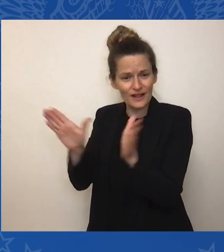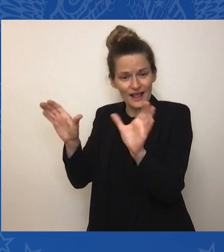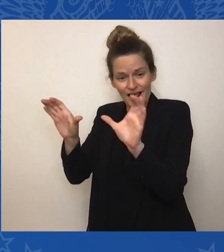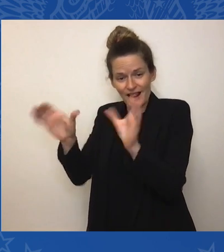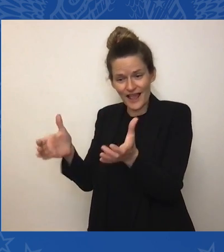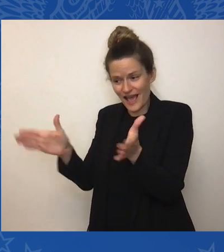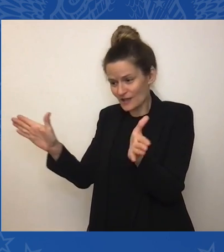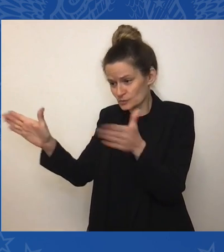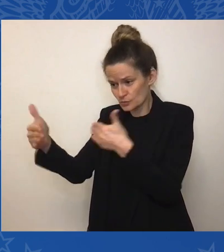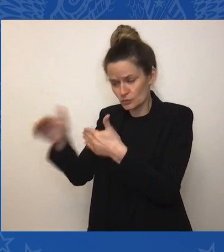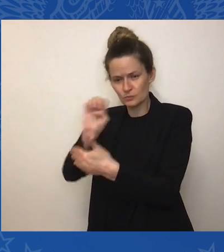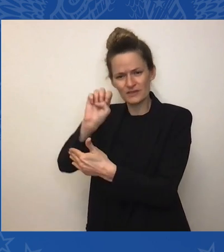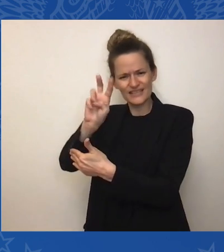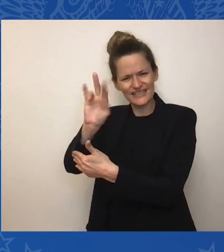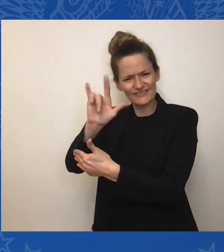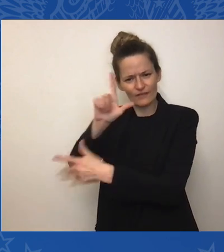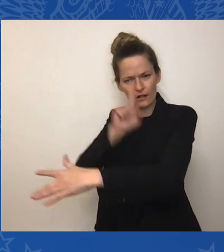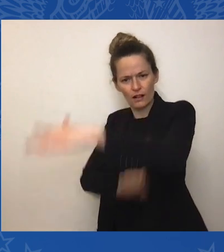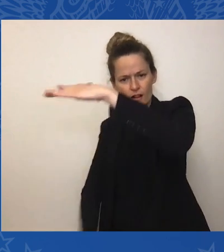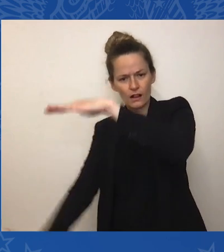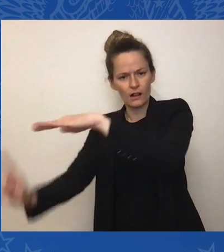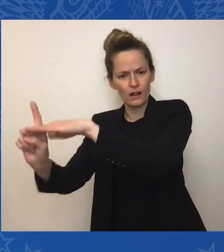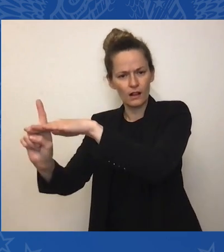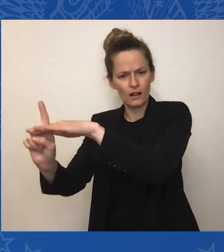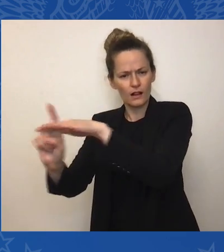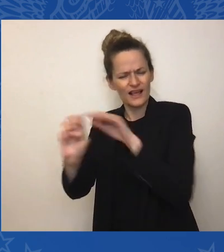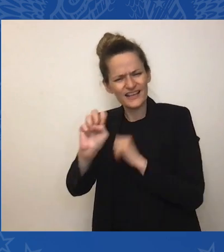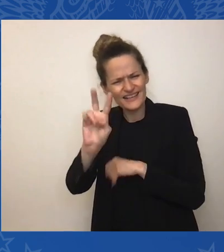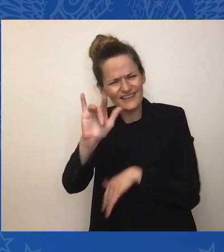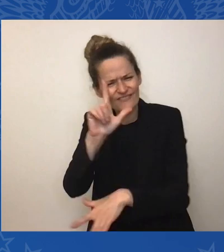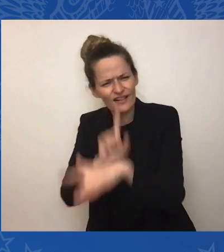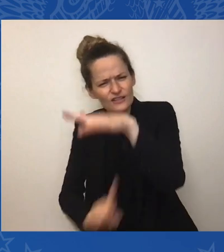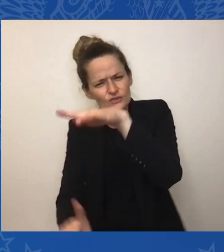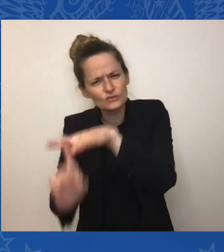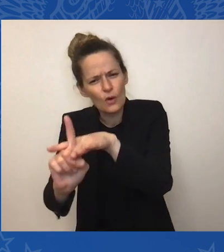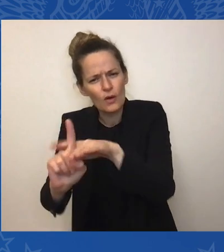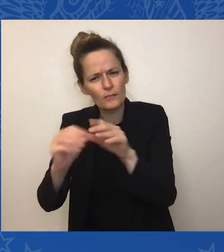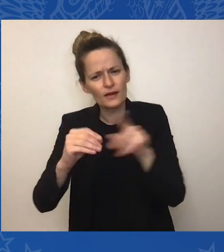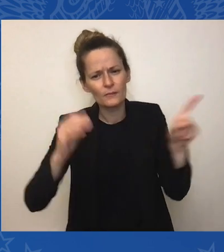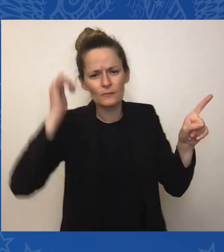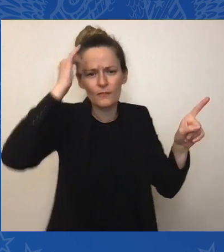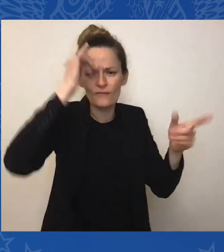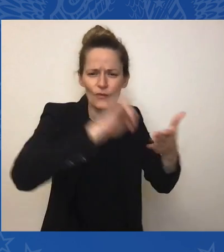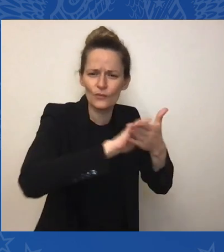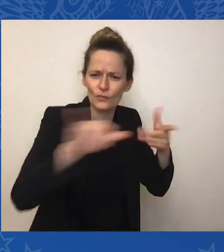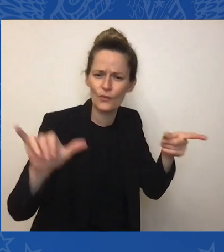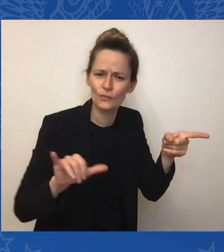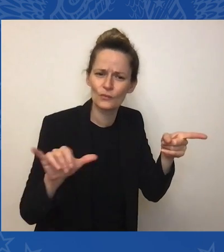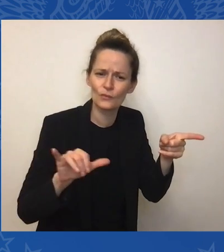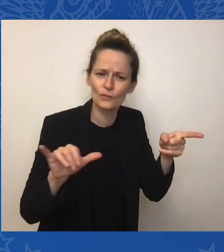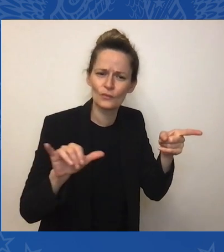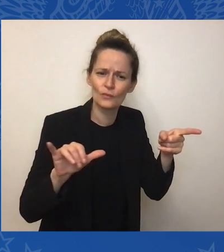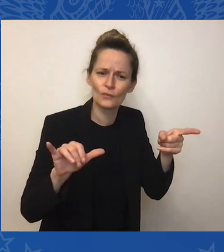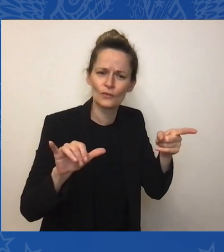to far too many places where innocents have died. In the face of such destructive forces,